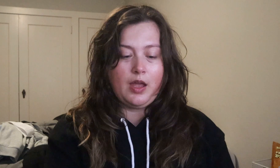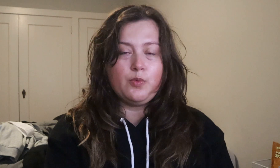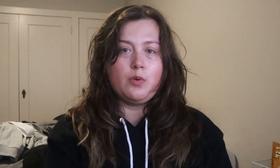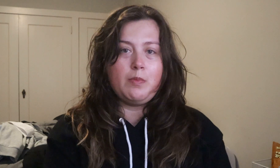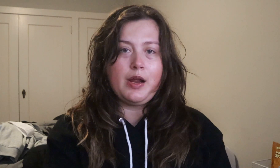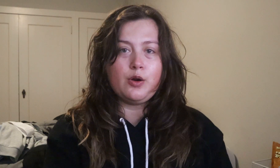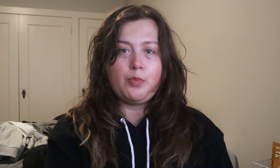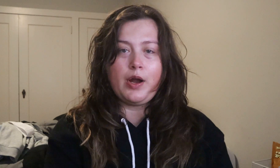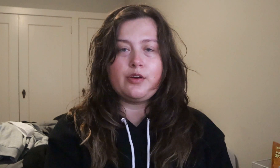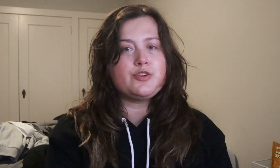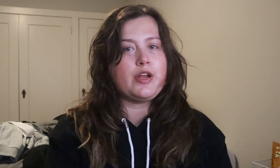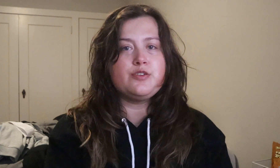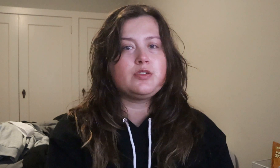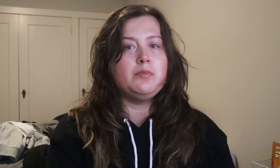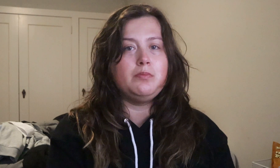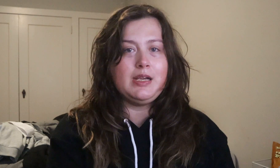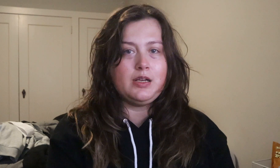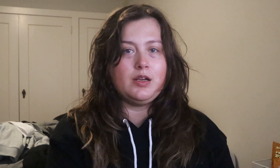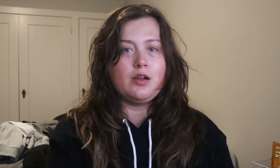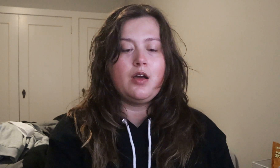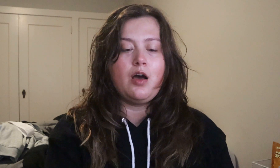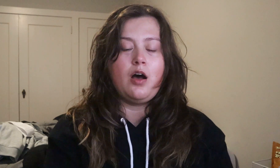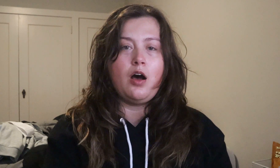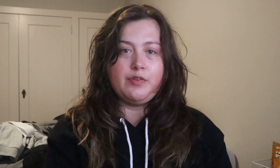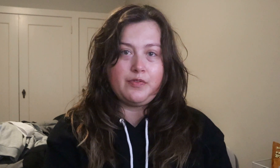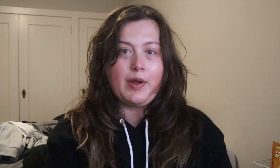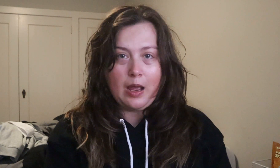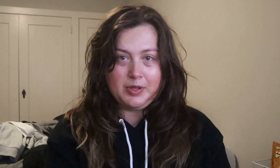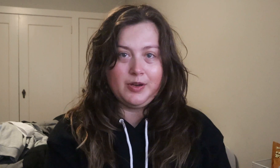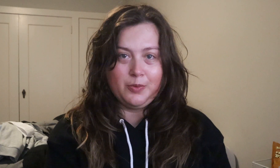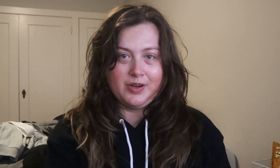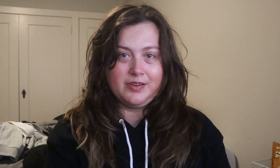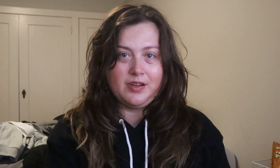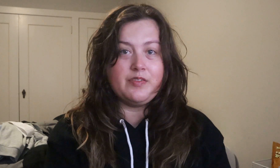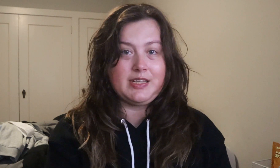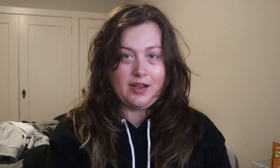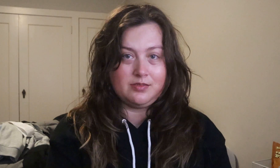They will make or break or change the meaning of a vocabulary word, of a sign.